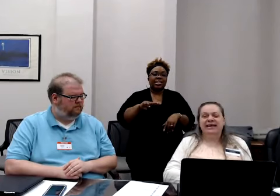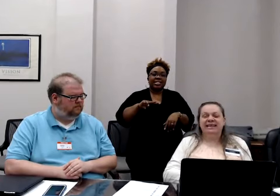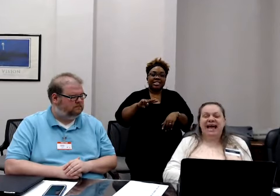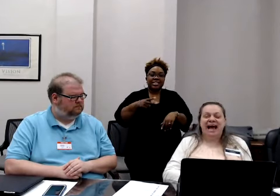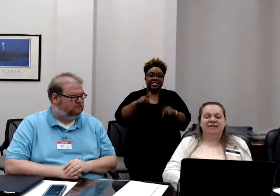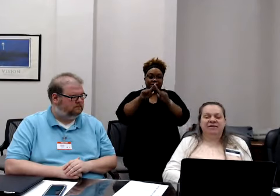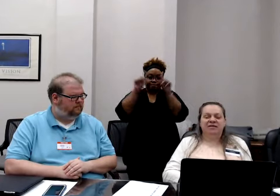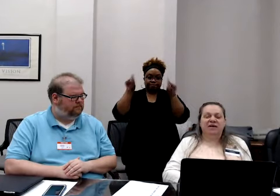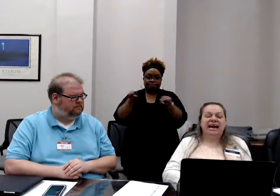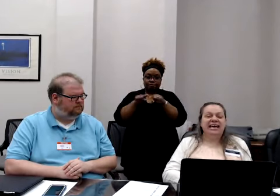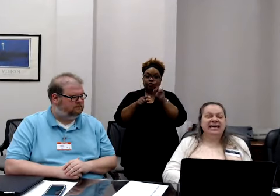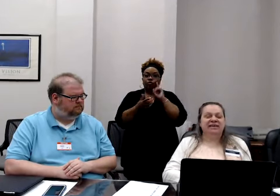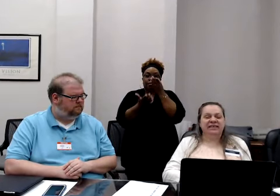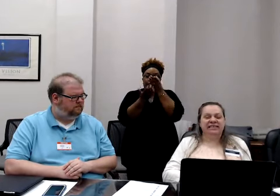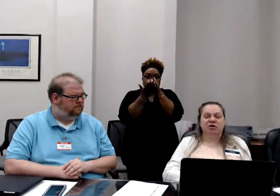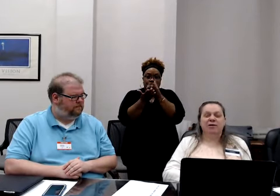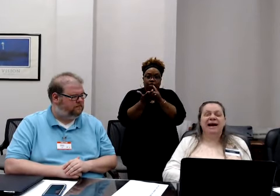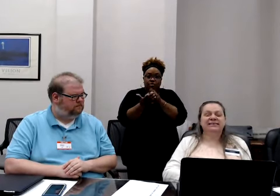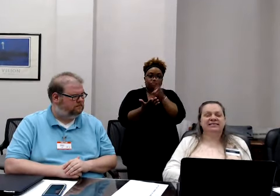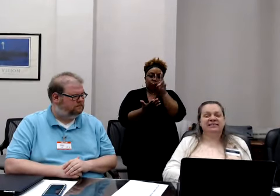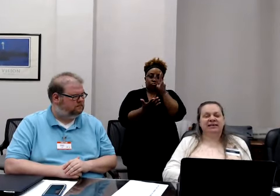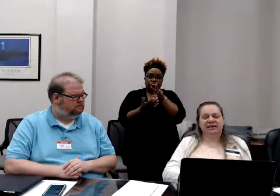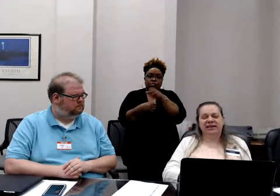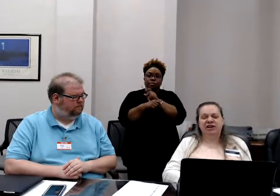Read that and verify it and if it is correct,